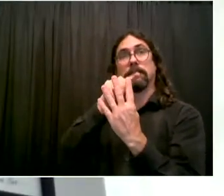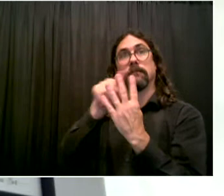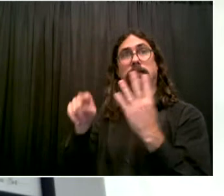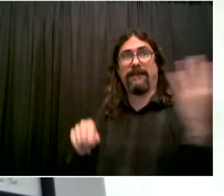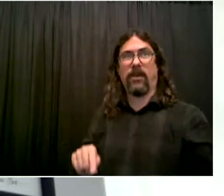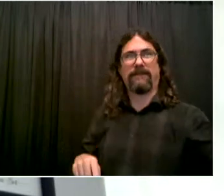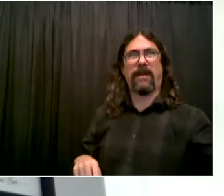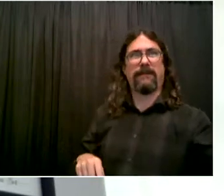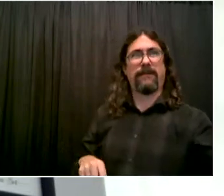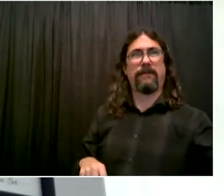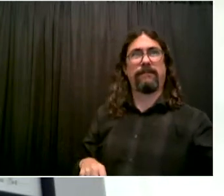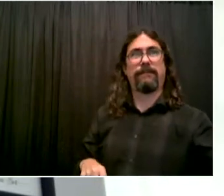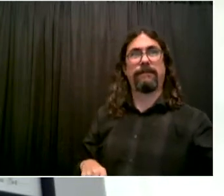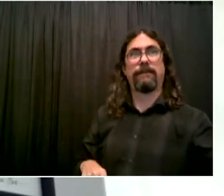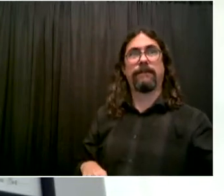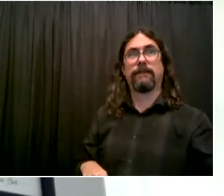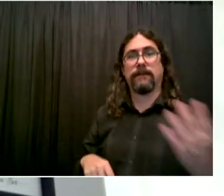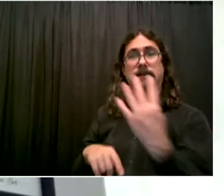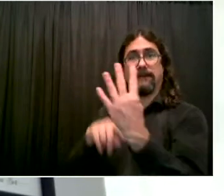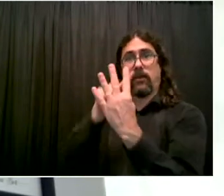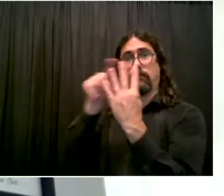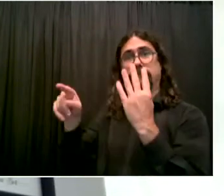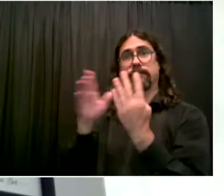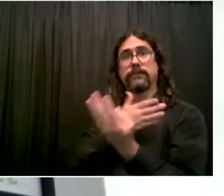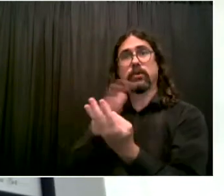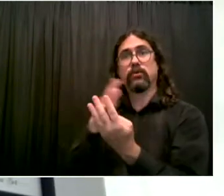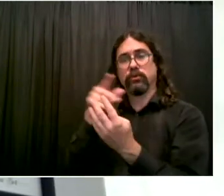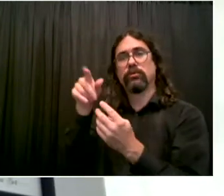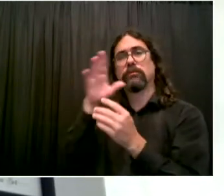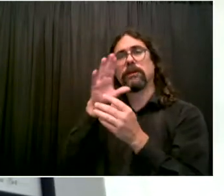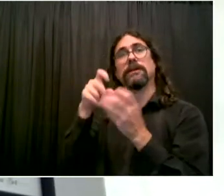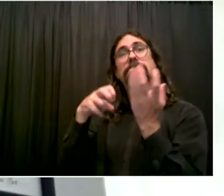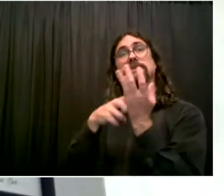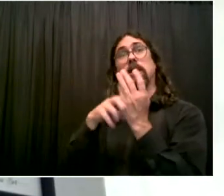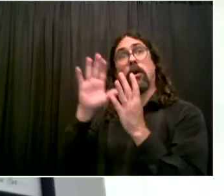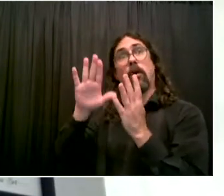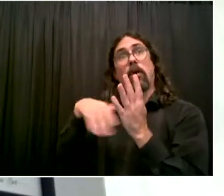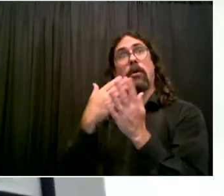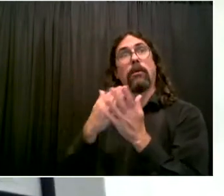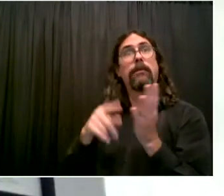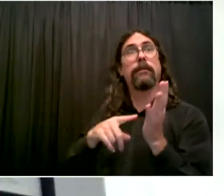HIP-HOP CITY COUNCIL CANCER